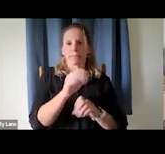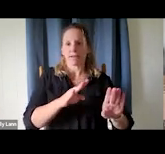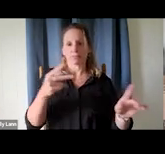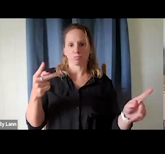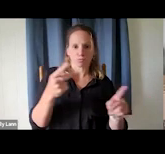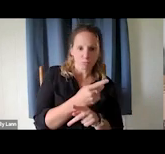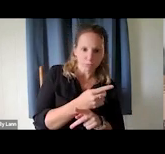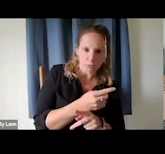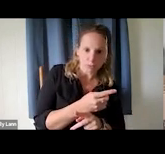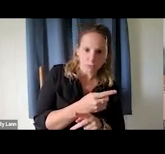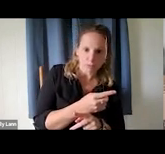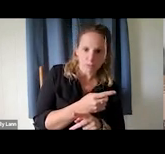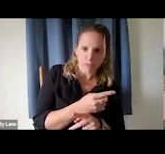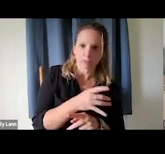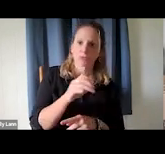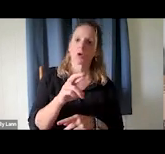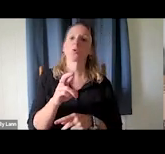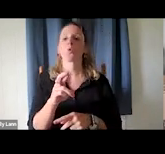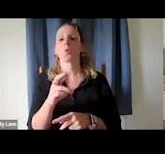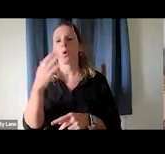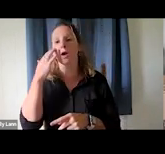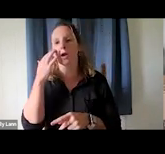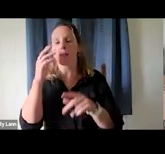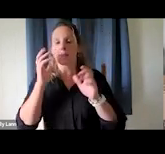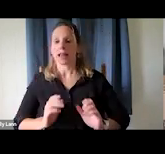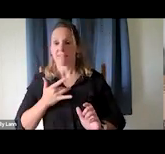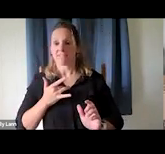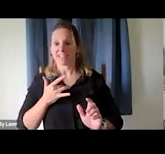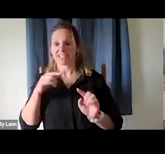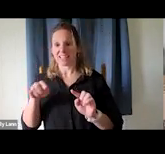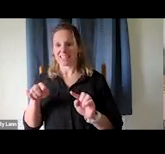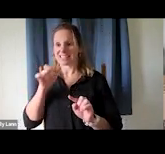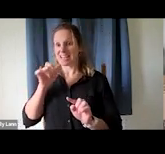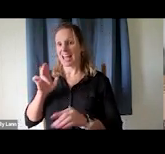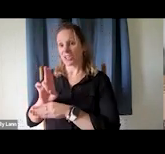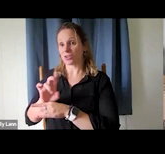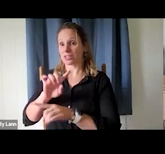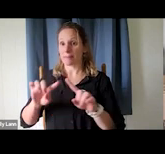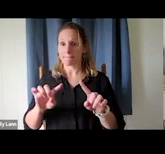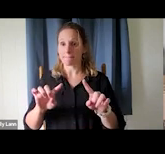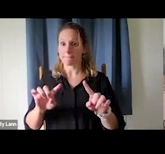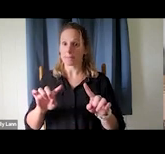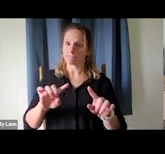that the client was already feeling when they were not using, but that got exacerbated,